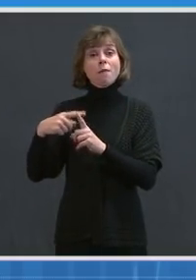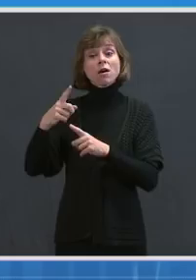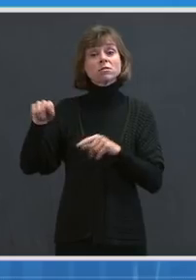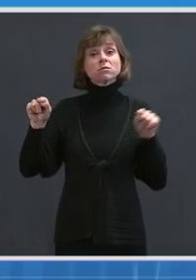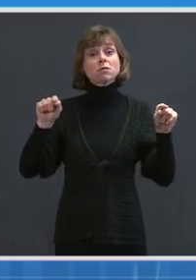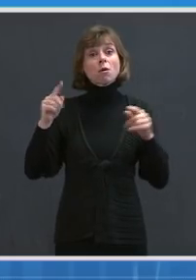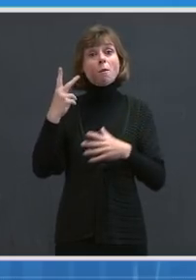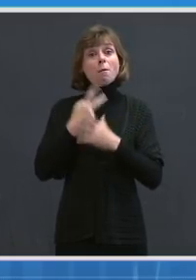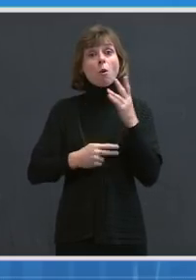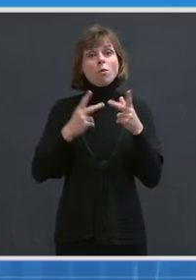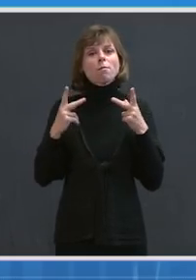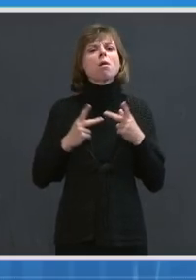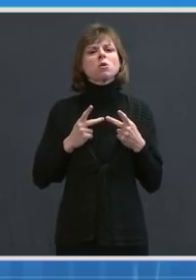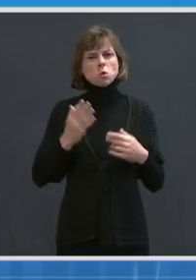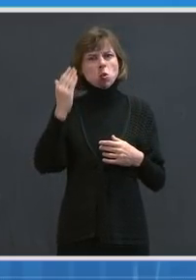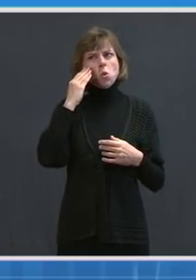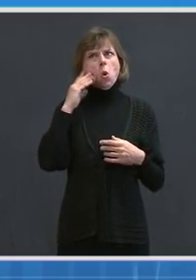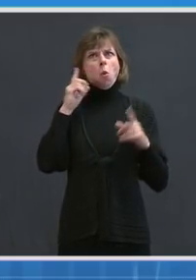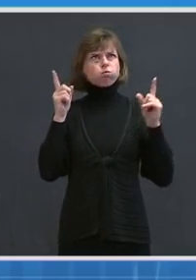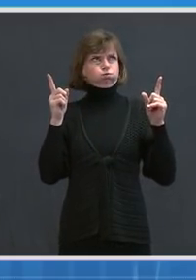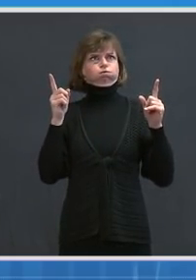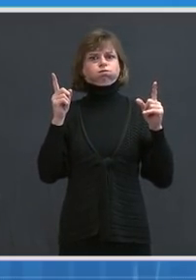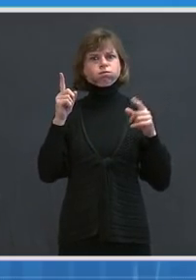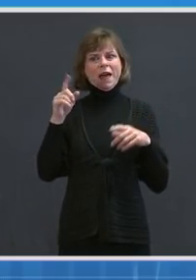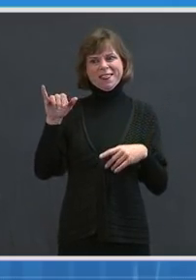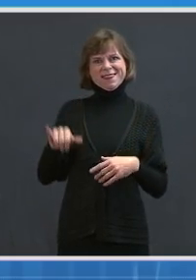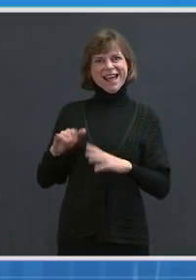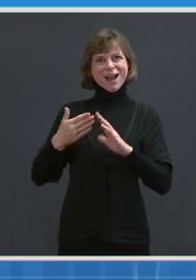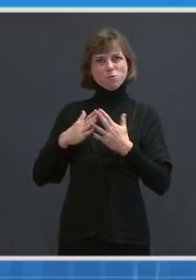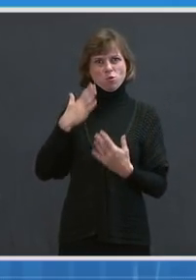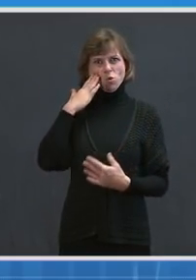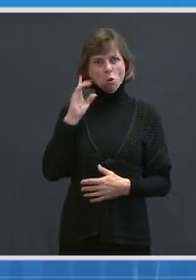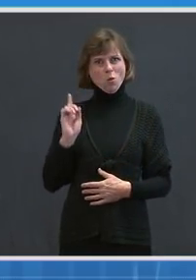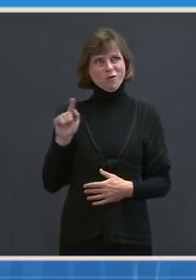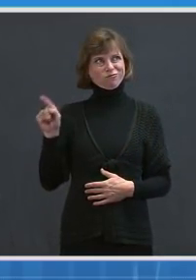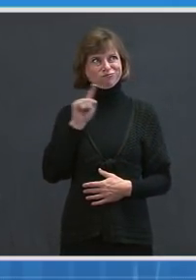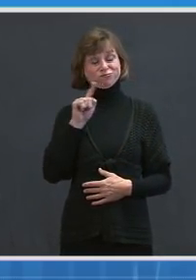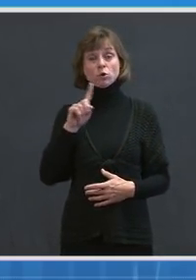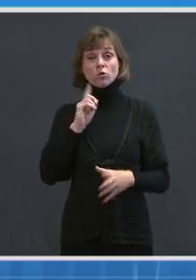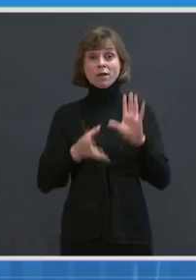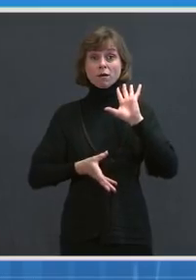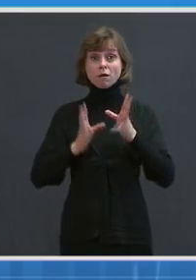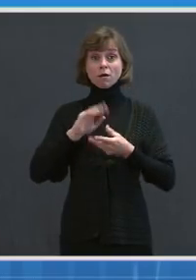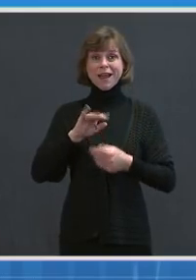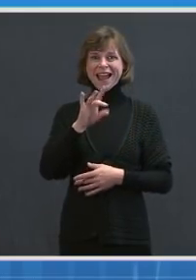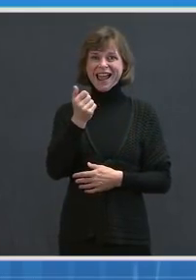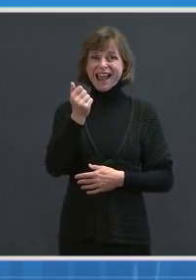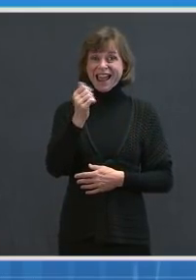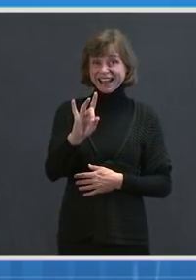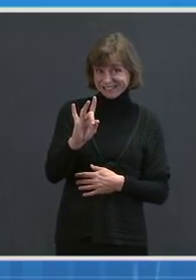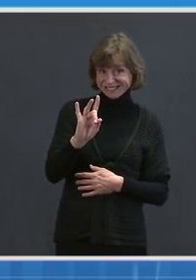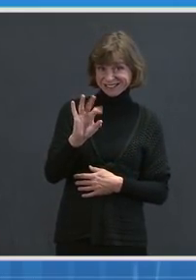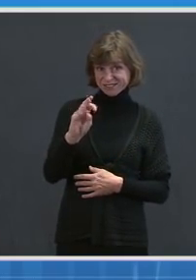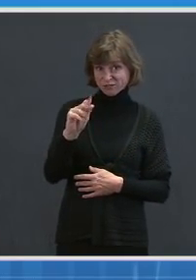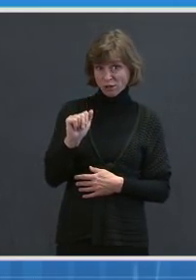This brings the total to 18 FEMA-supported sites across seven states with the ability